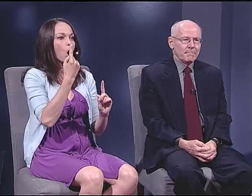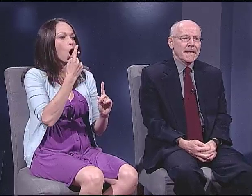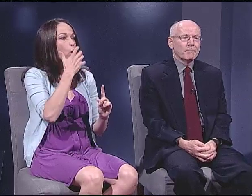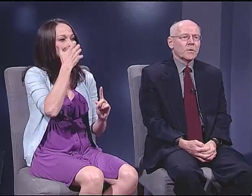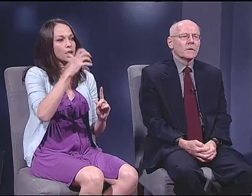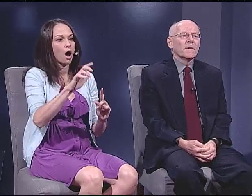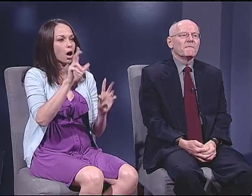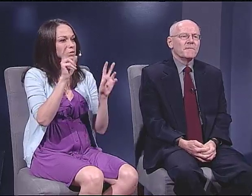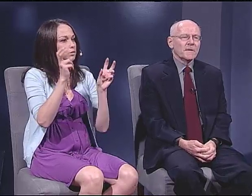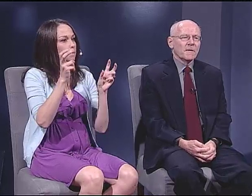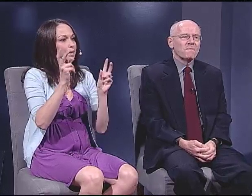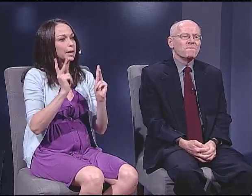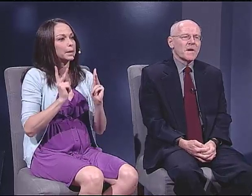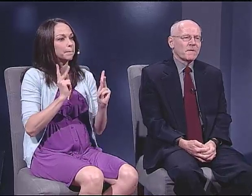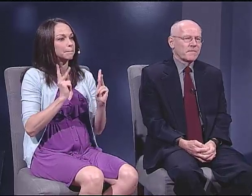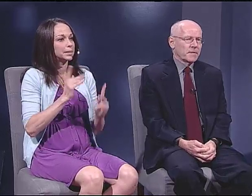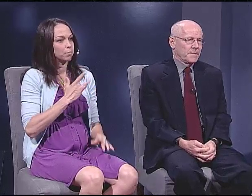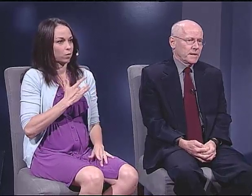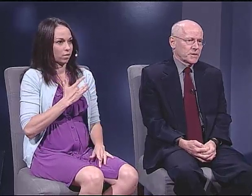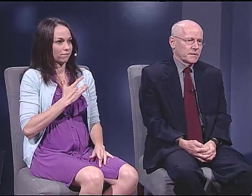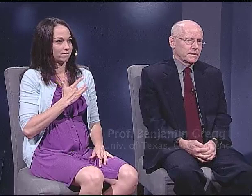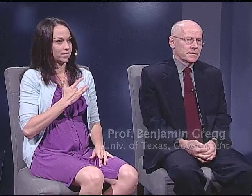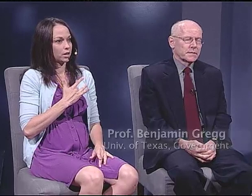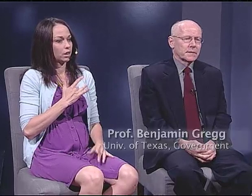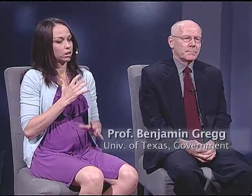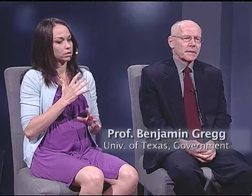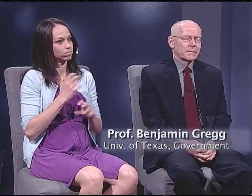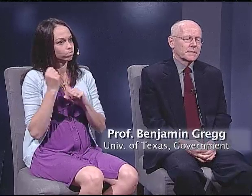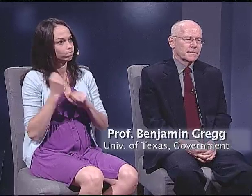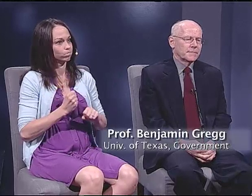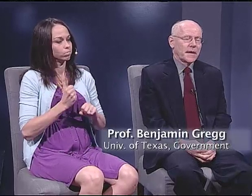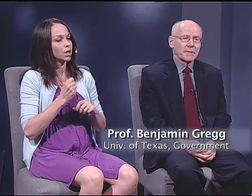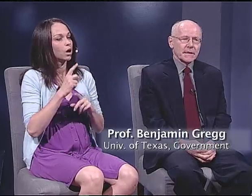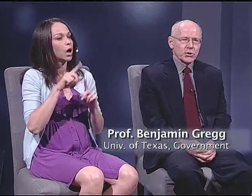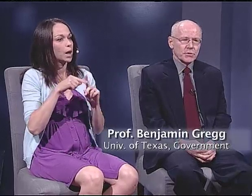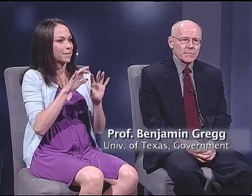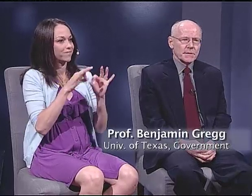People feel very, very passionate about family issues.